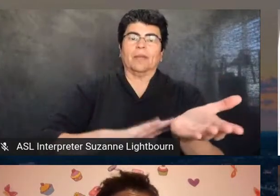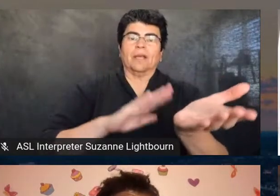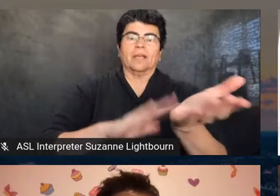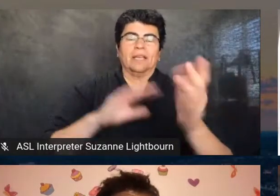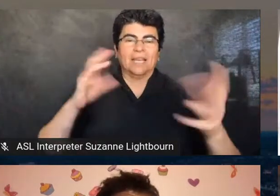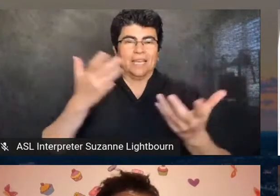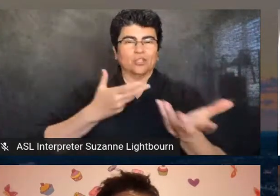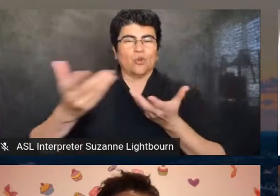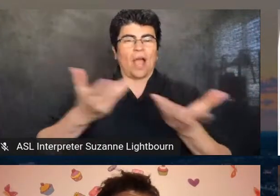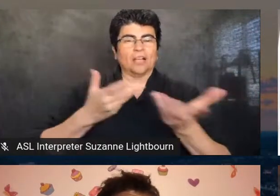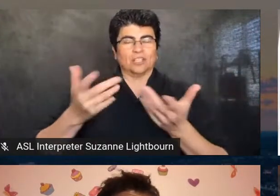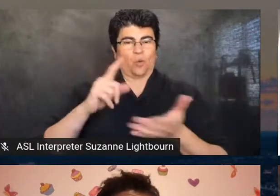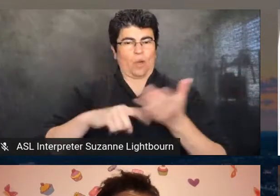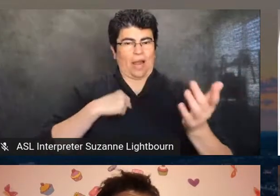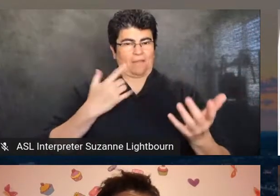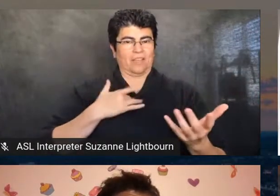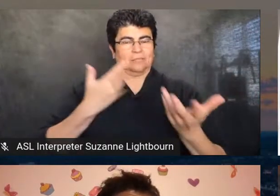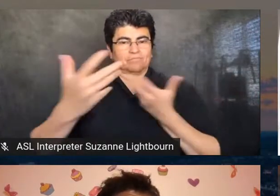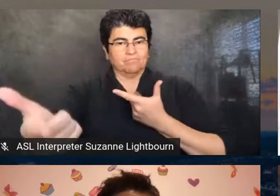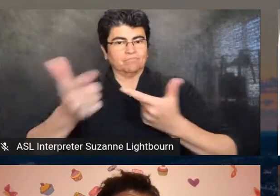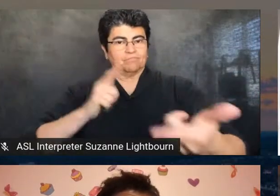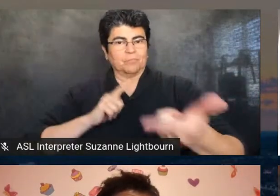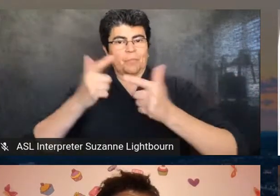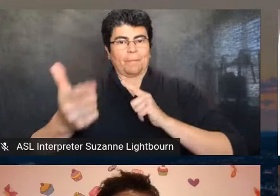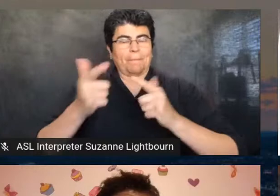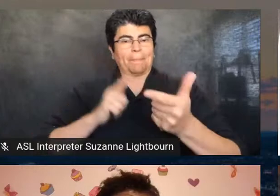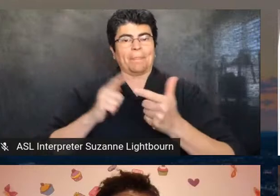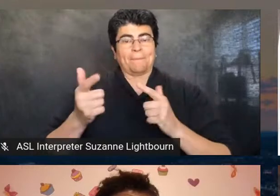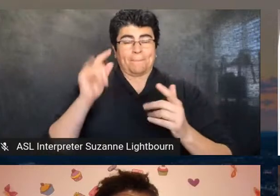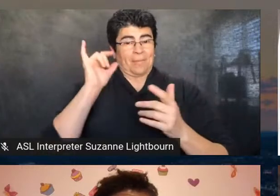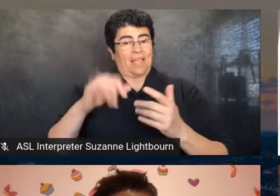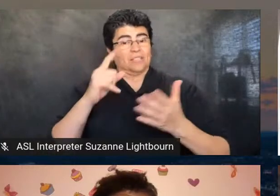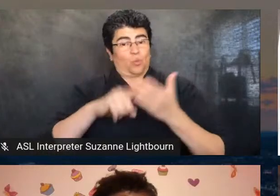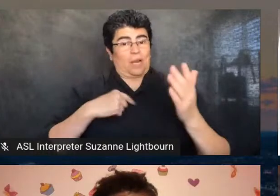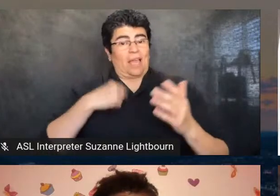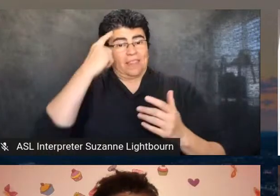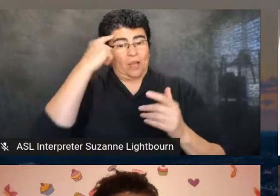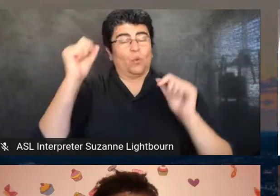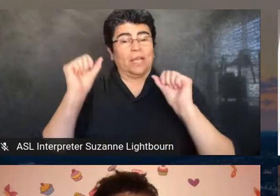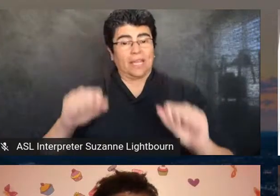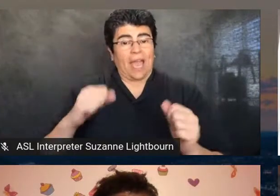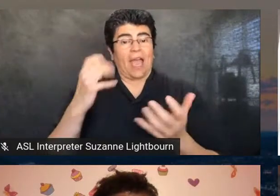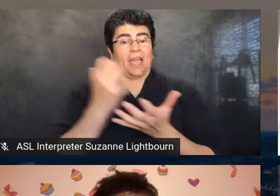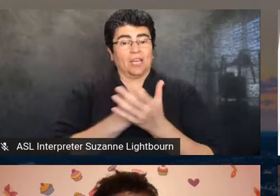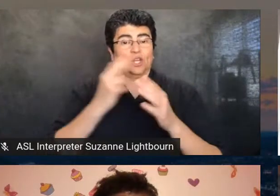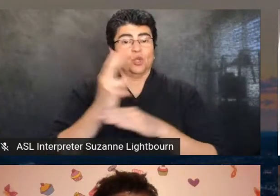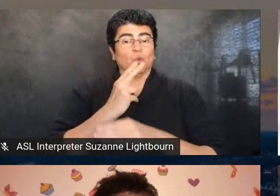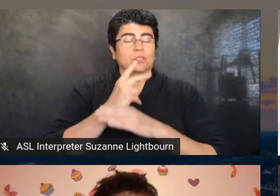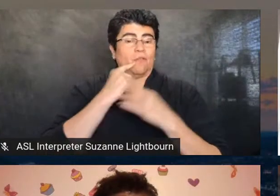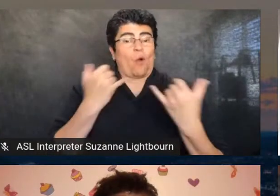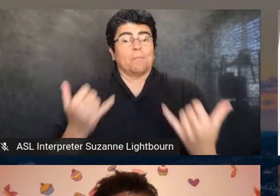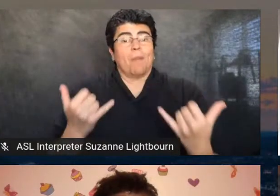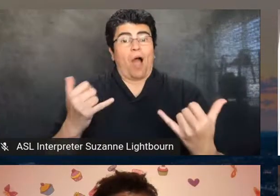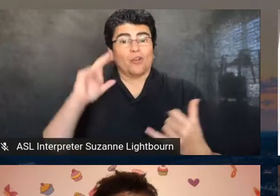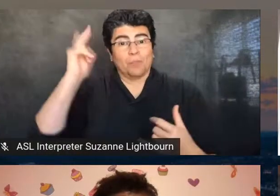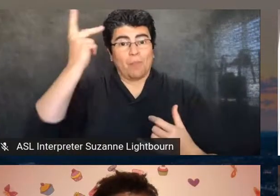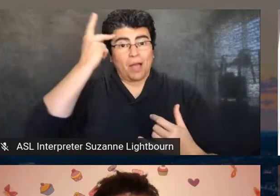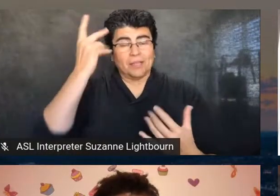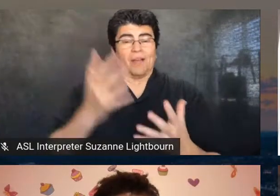what I'm feeling, and so this is what I think we can use in a lot of modern politics and social policy,